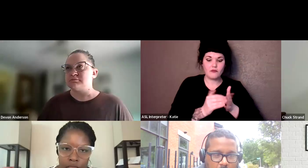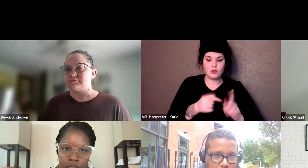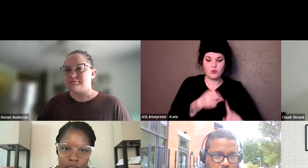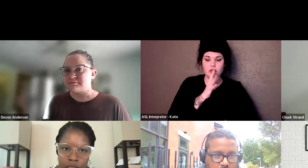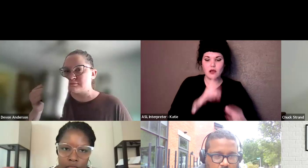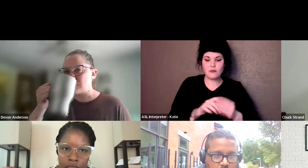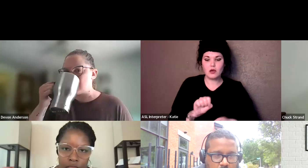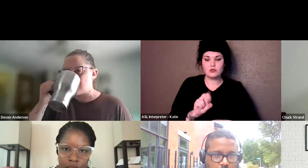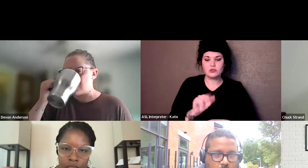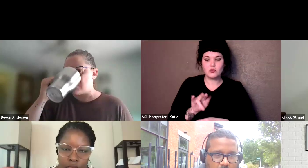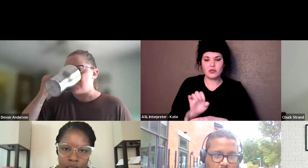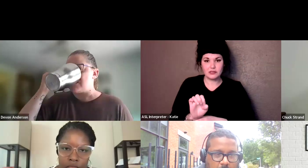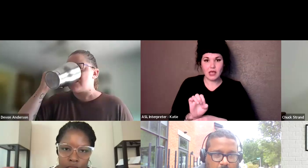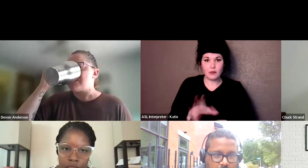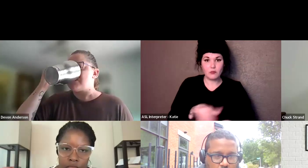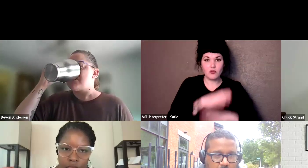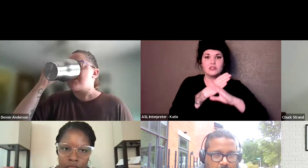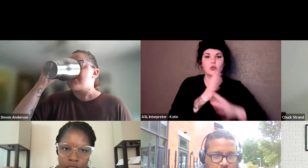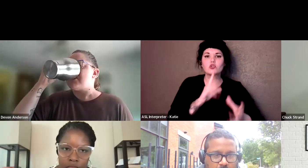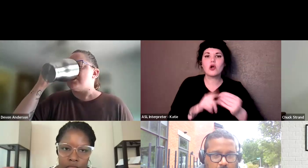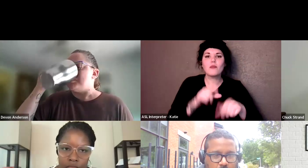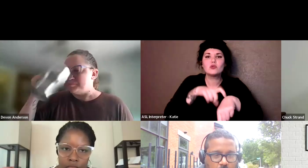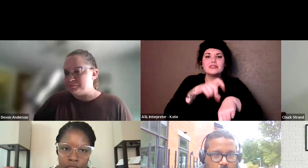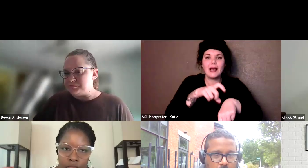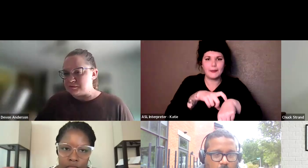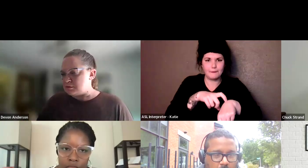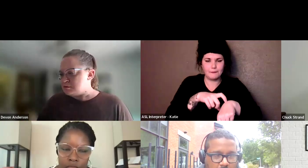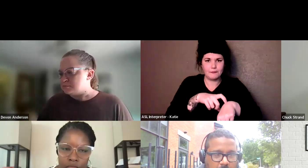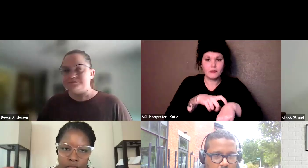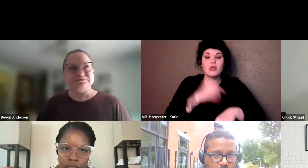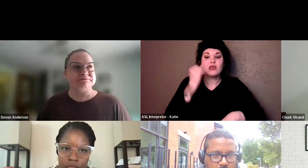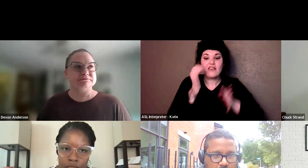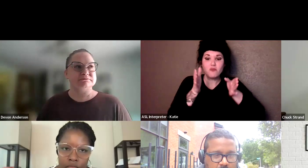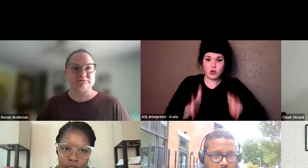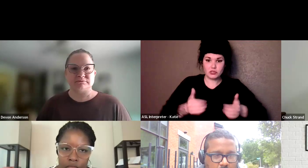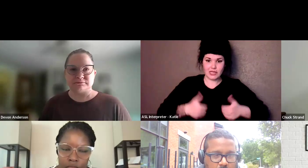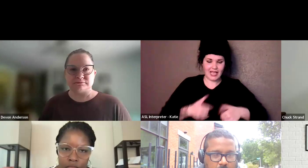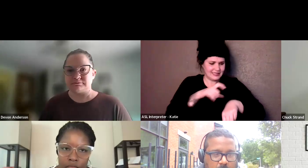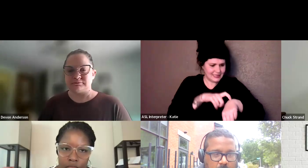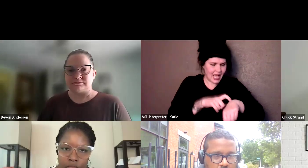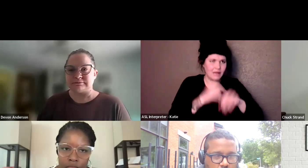time thing. The more time that folks have to think it through, the more likely they are to decide not